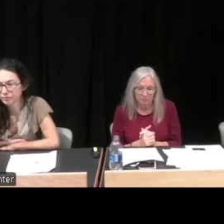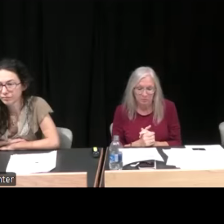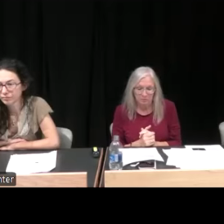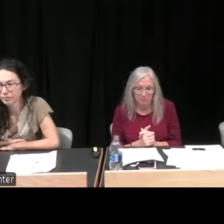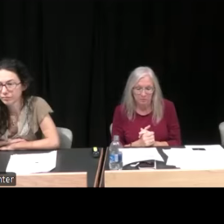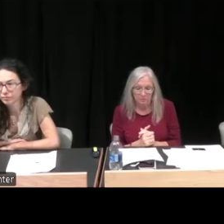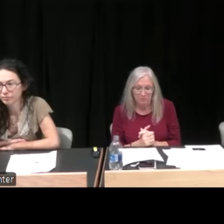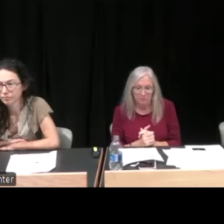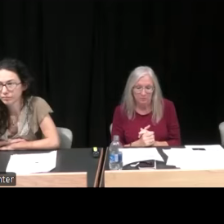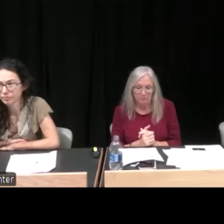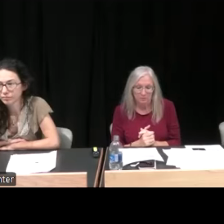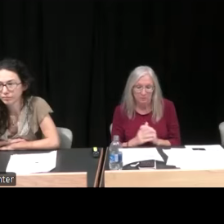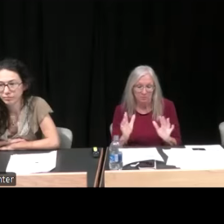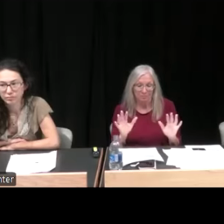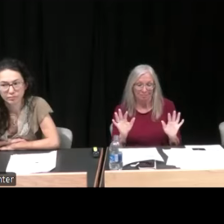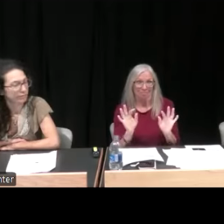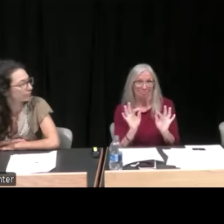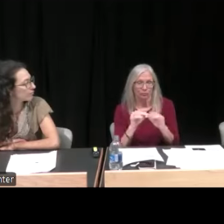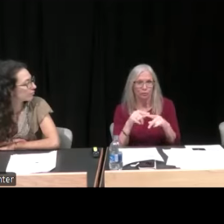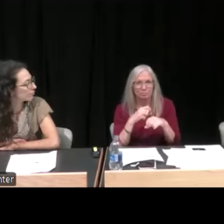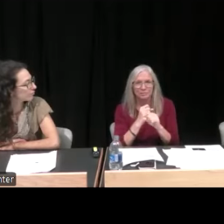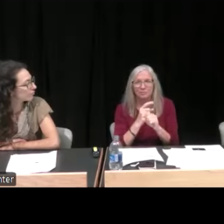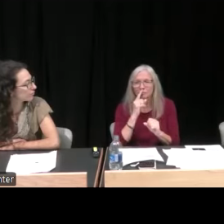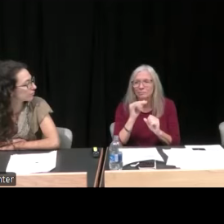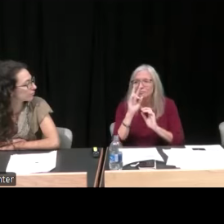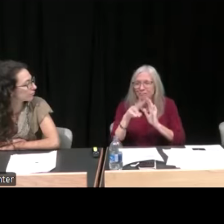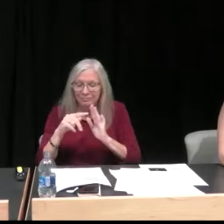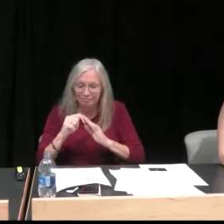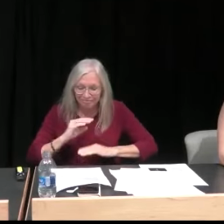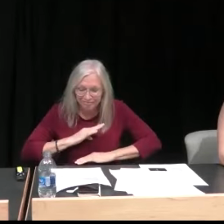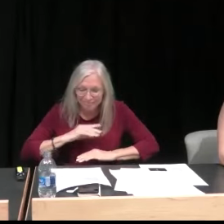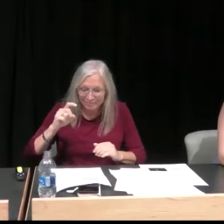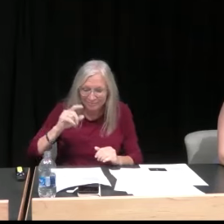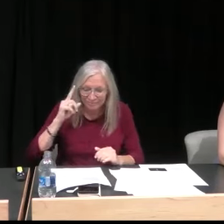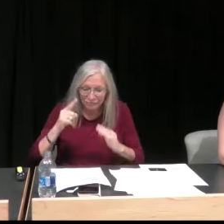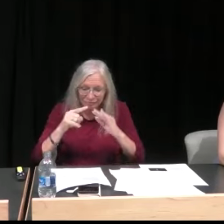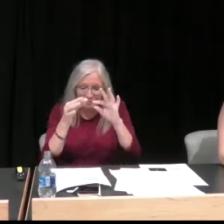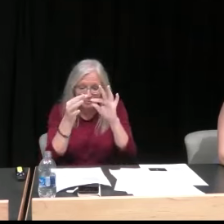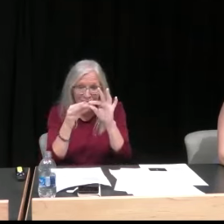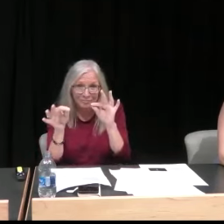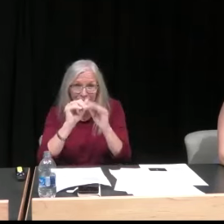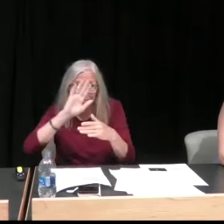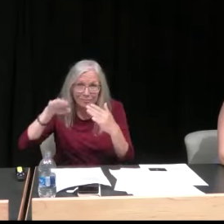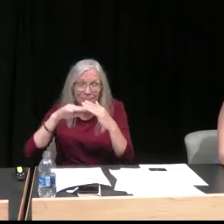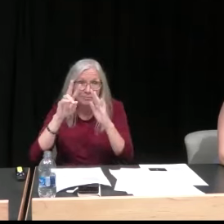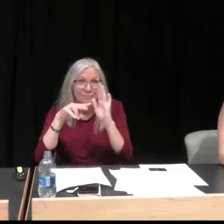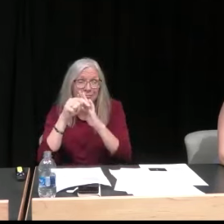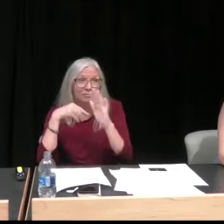methods to help carry that conversation and it's so important to make sure that the information